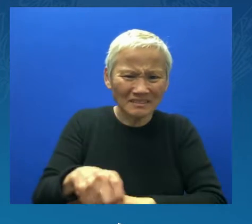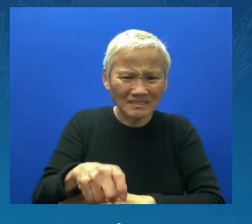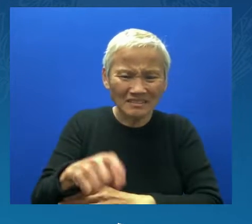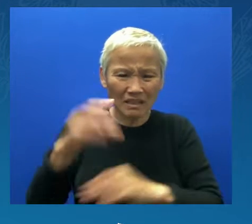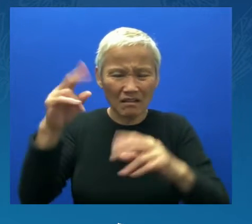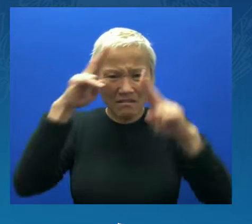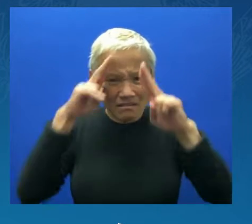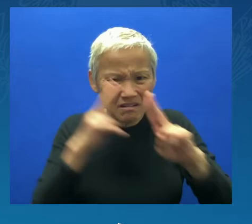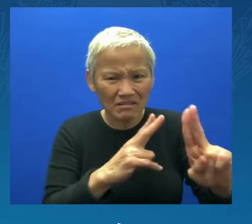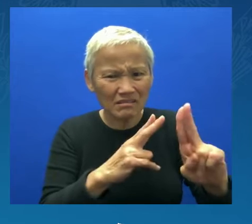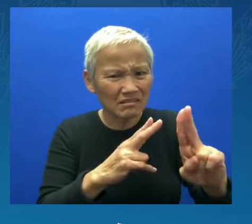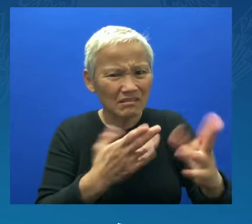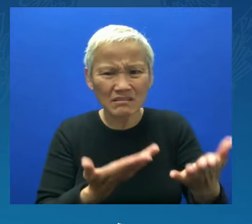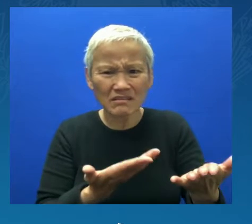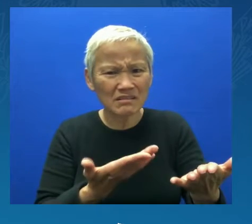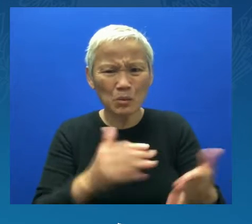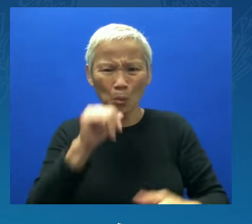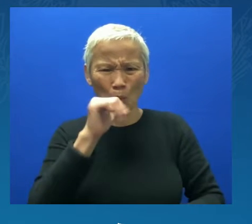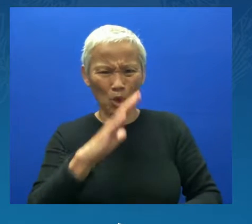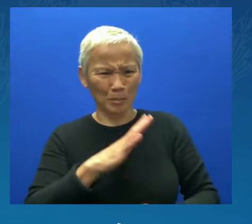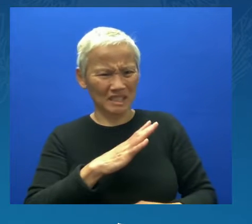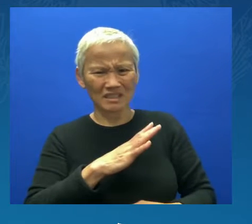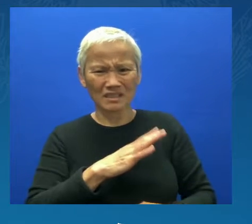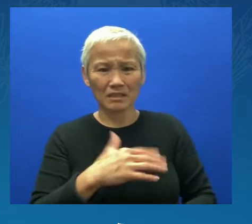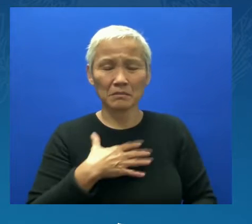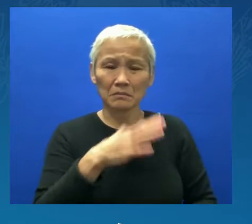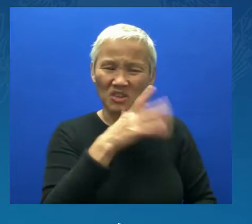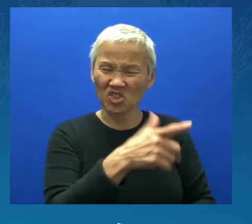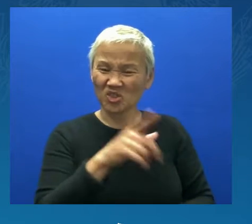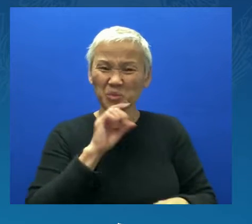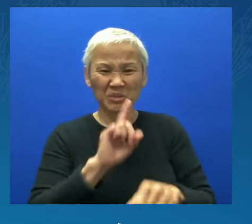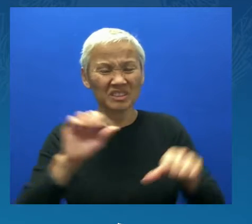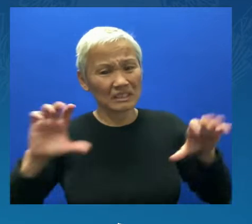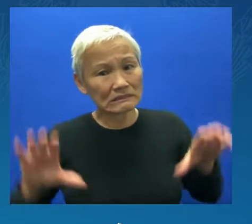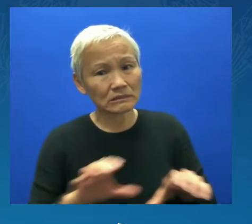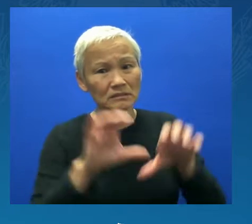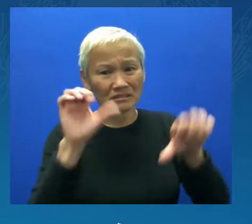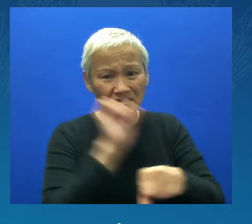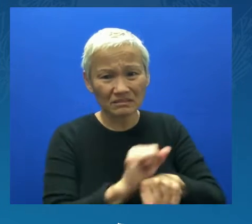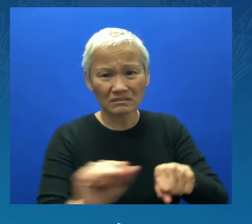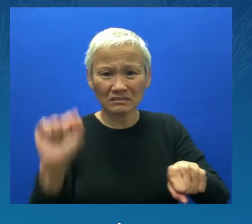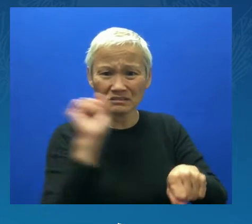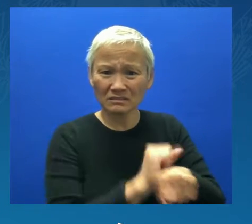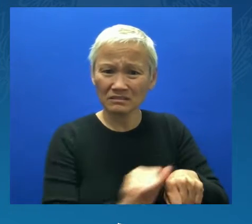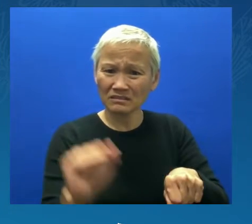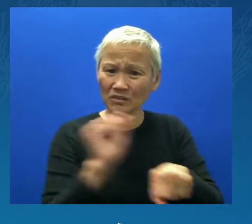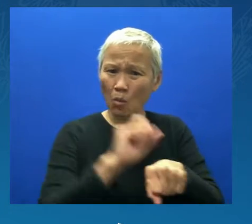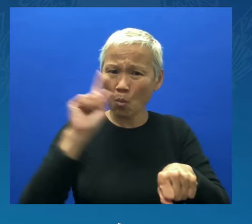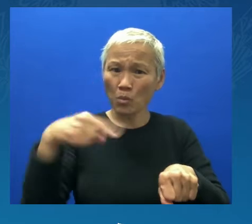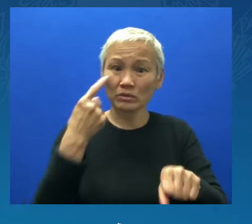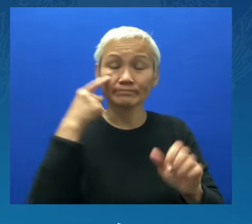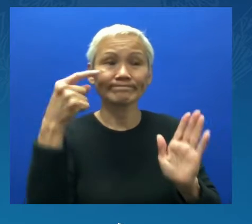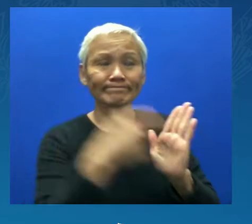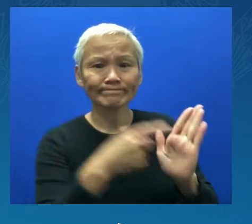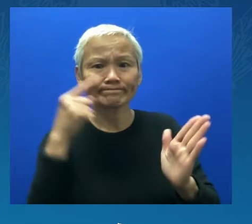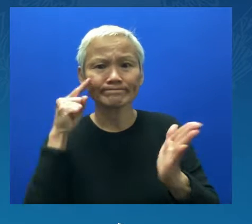She was always attuned to the disparities based on a woman's status,